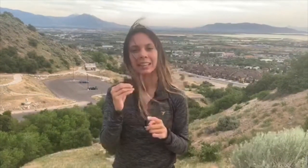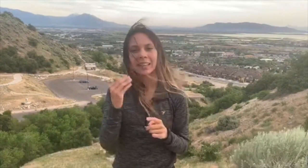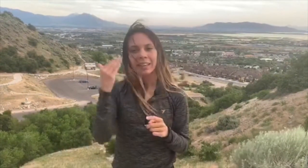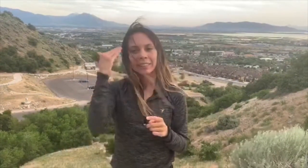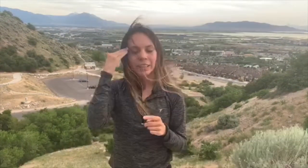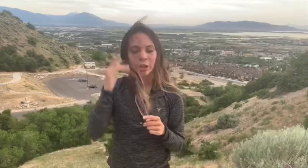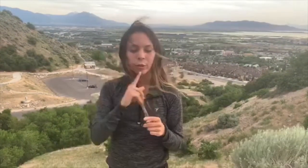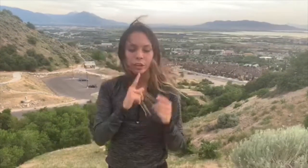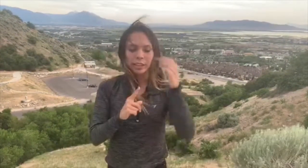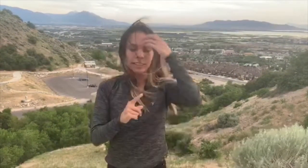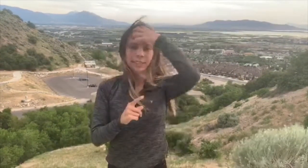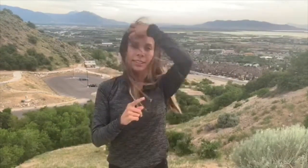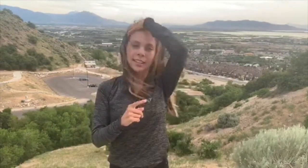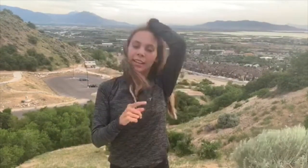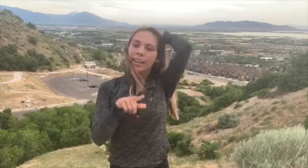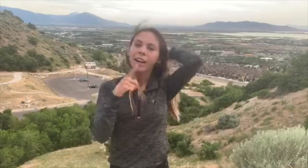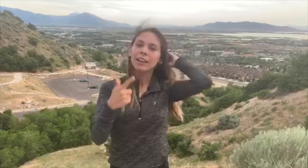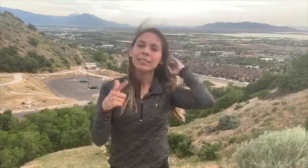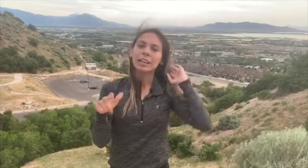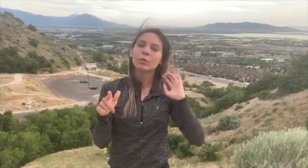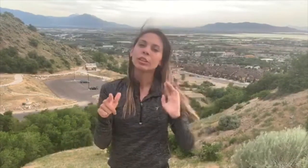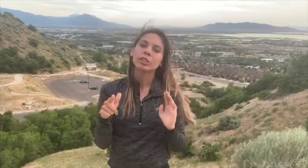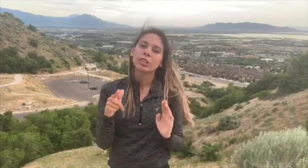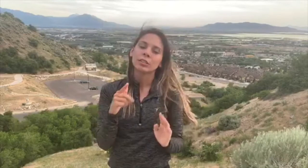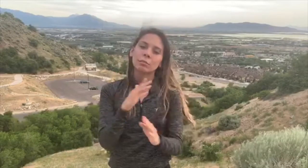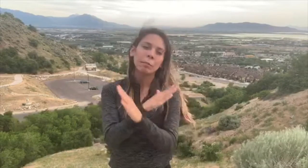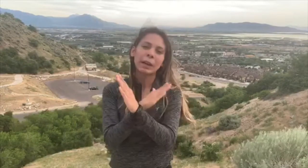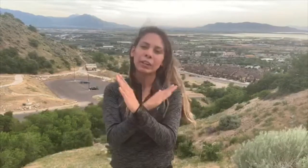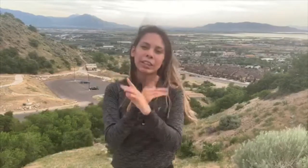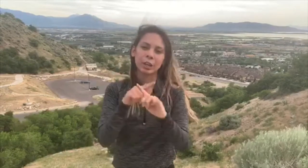And I know there is a language barrier.